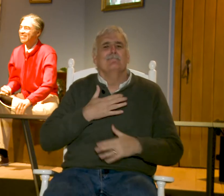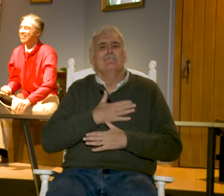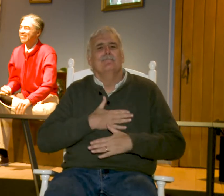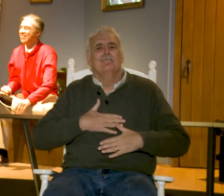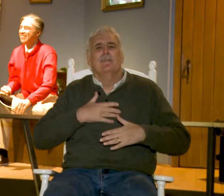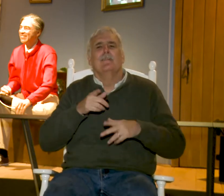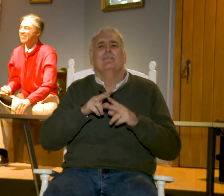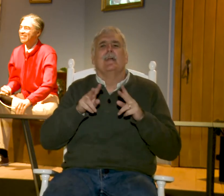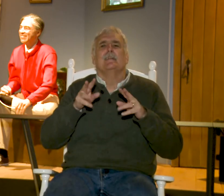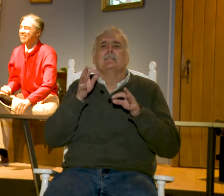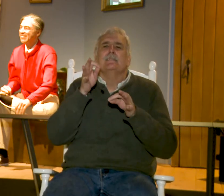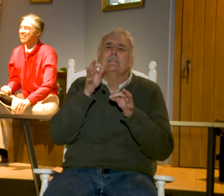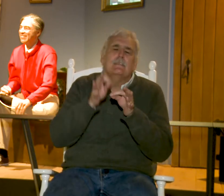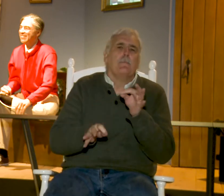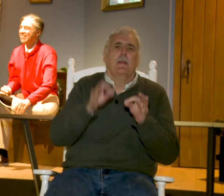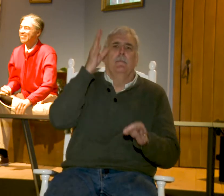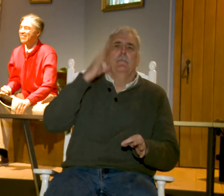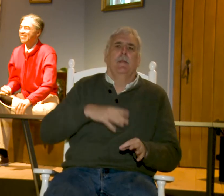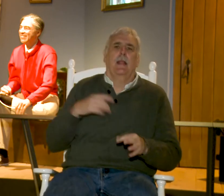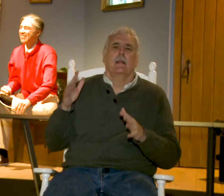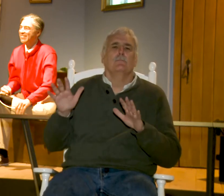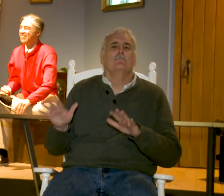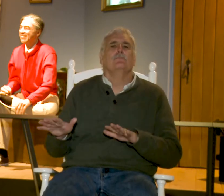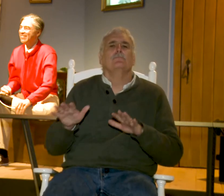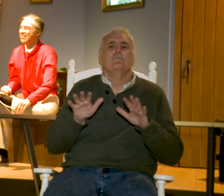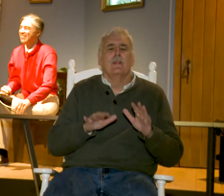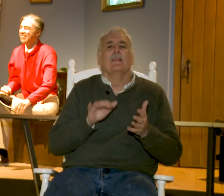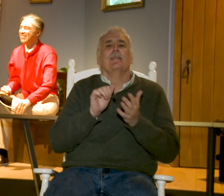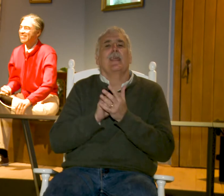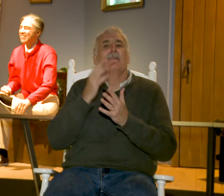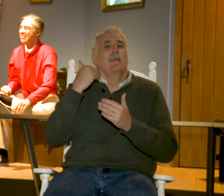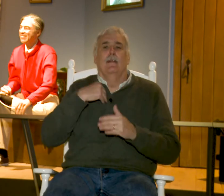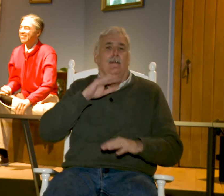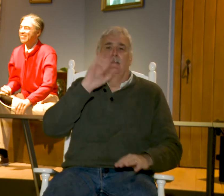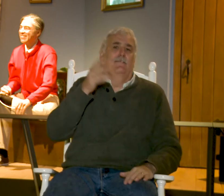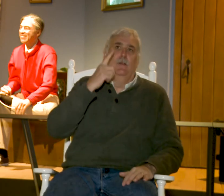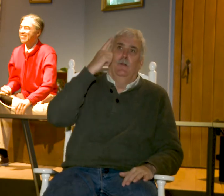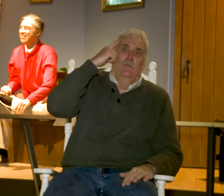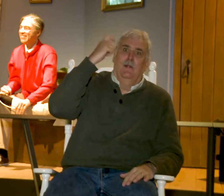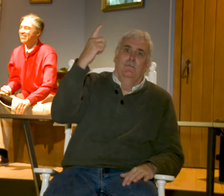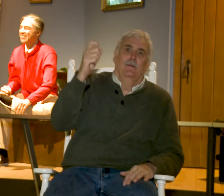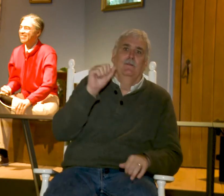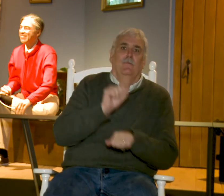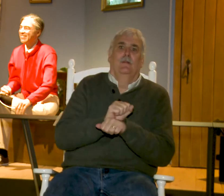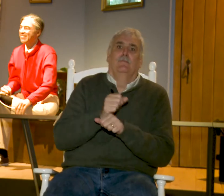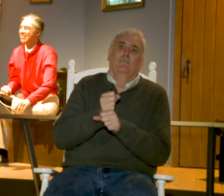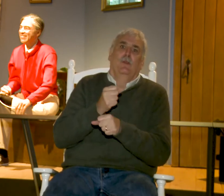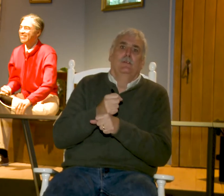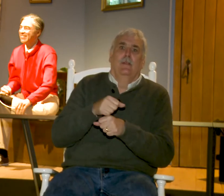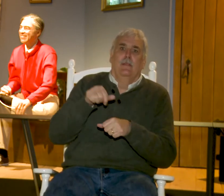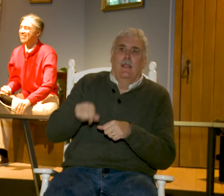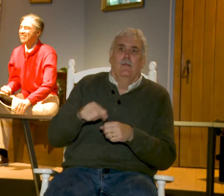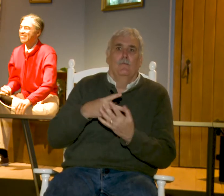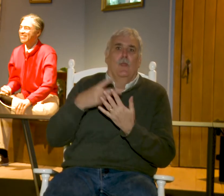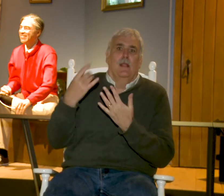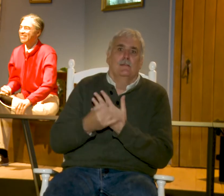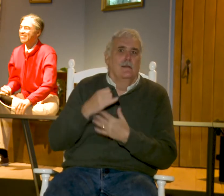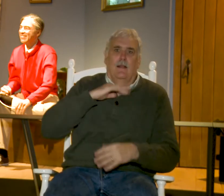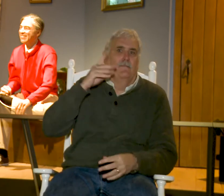I enjoyed it, but Fred was a simple man very calm and methodical. That is why I never dreamed I would work as a producer on this project.